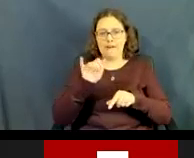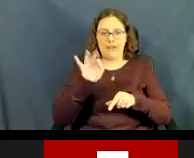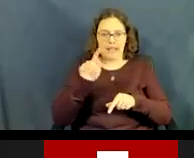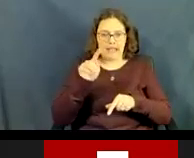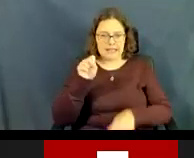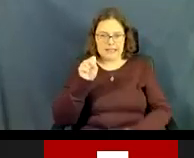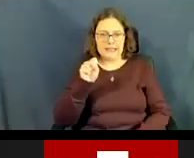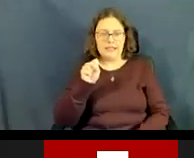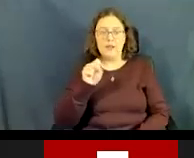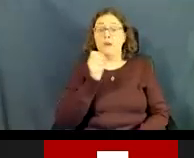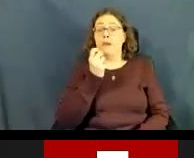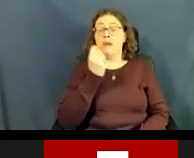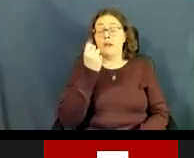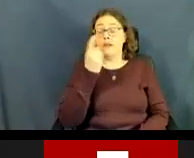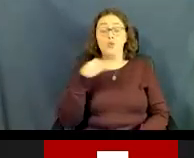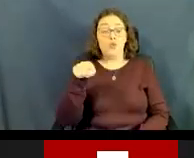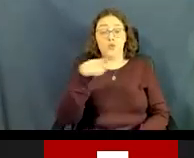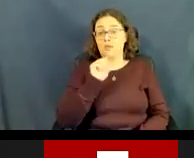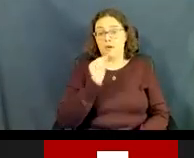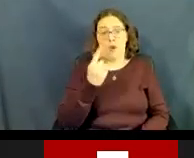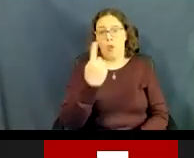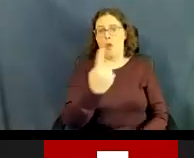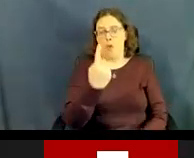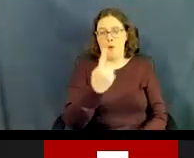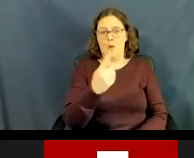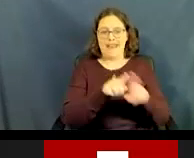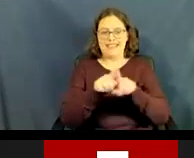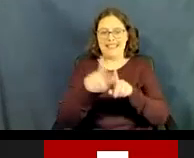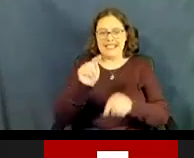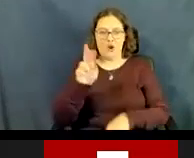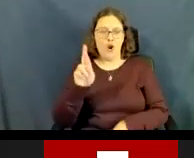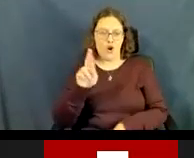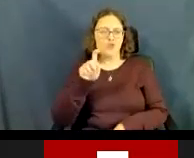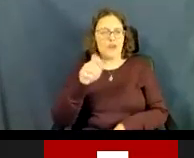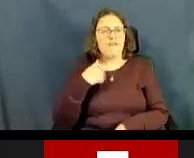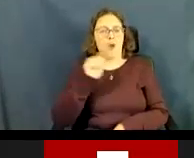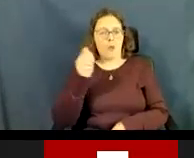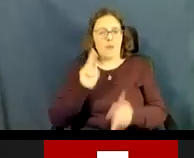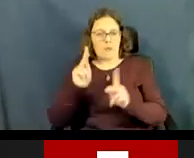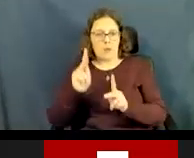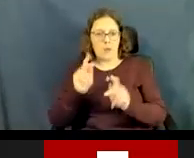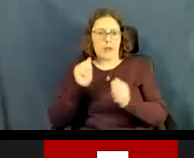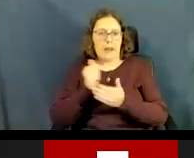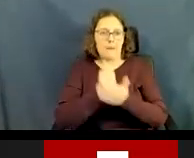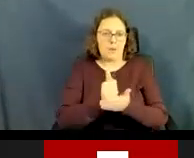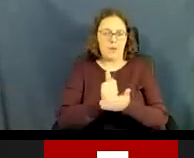As the tea OR you should have individuals able to assist you to produce these transition portfolios.